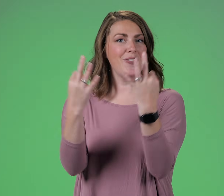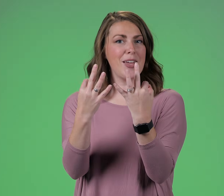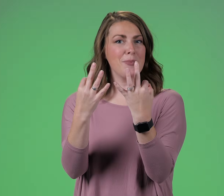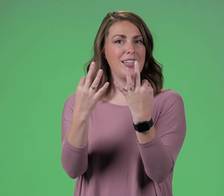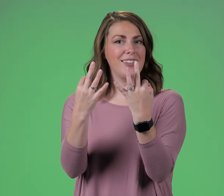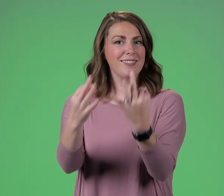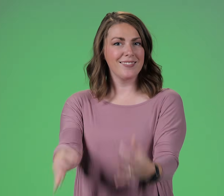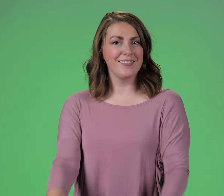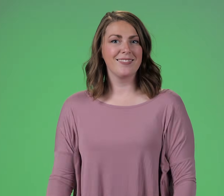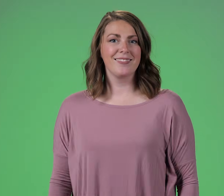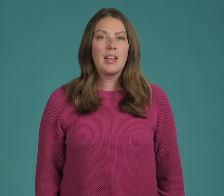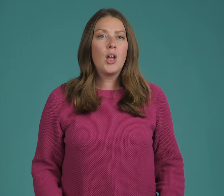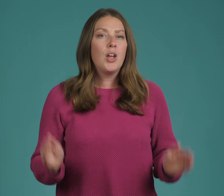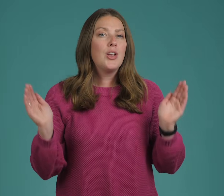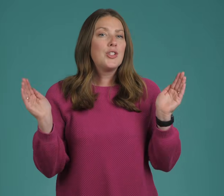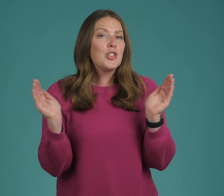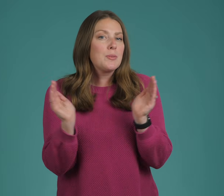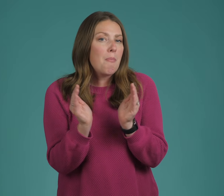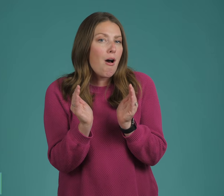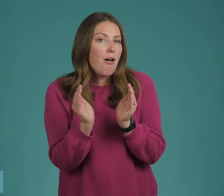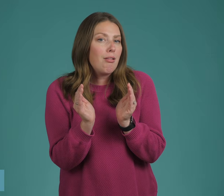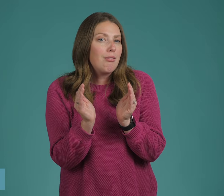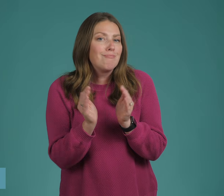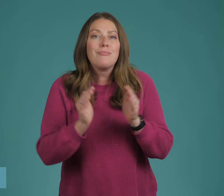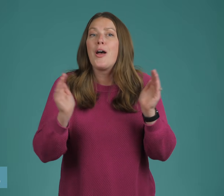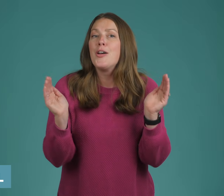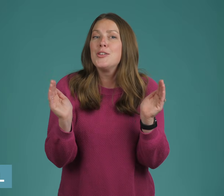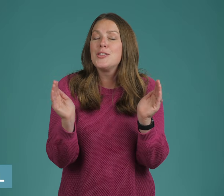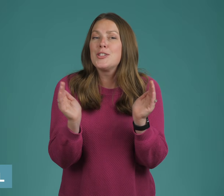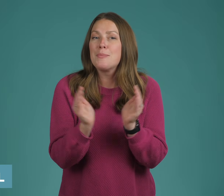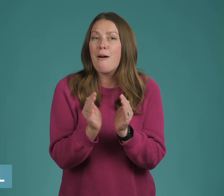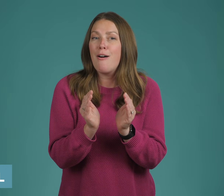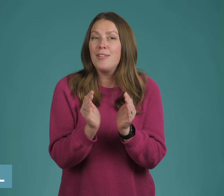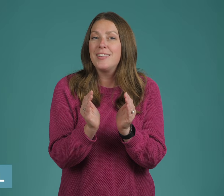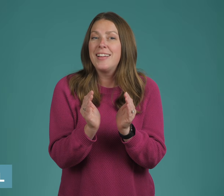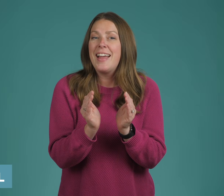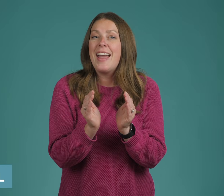Family. Small.